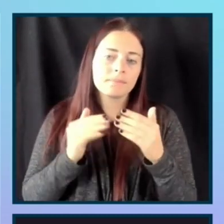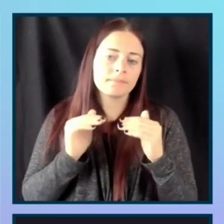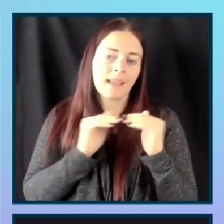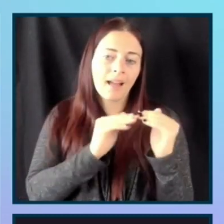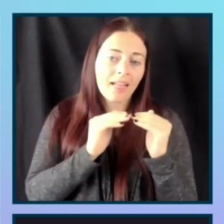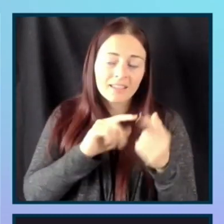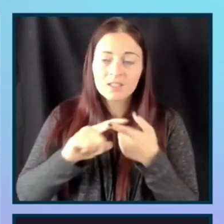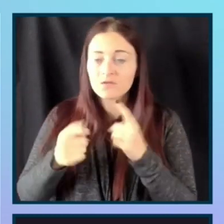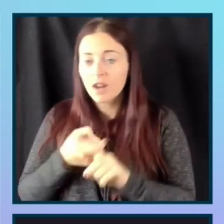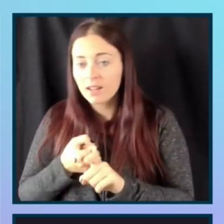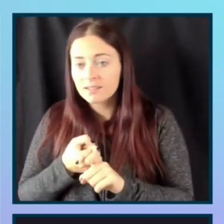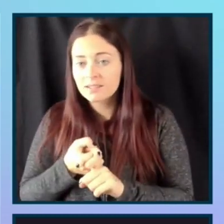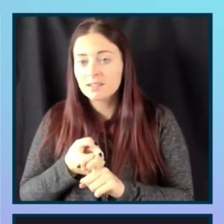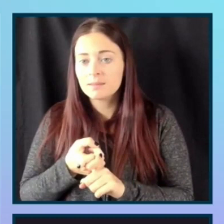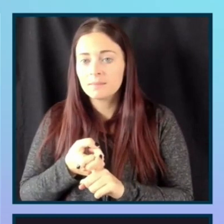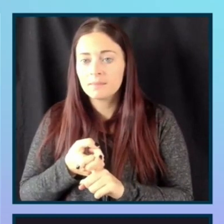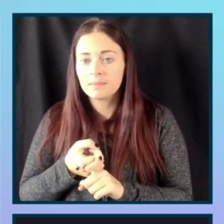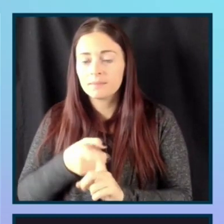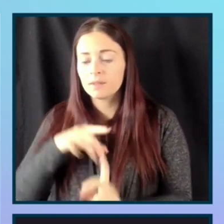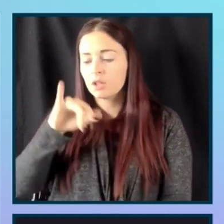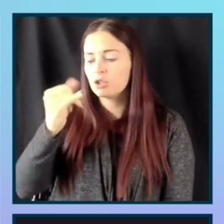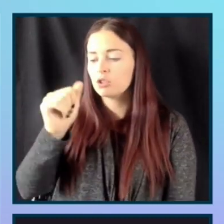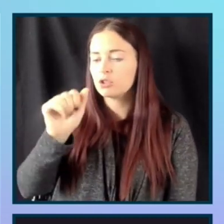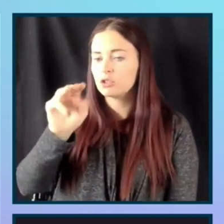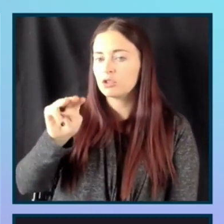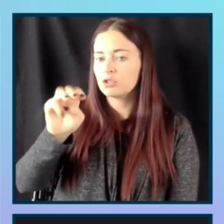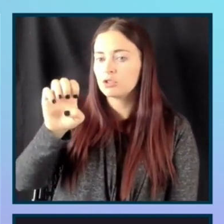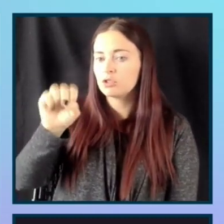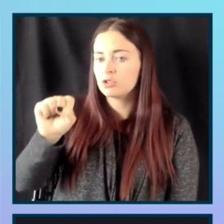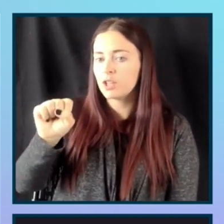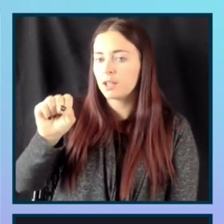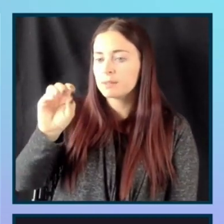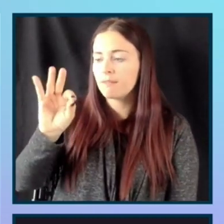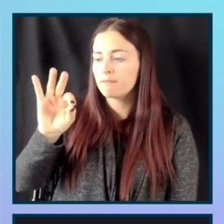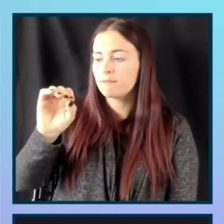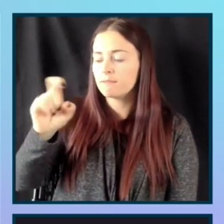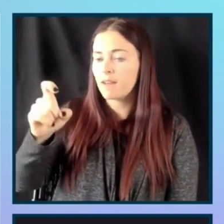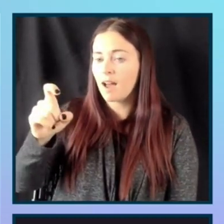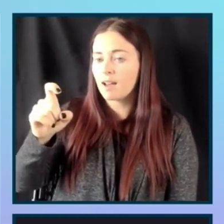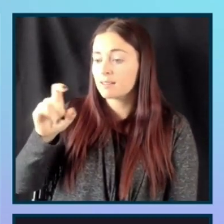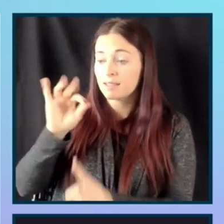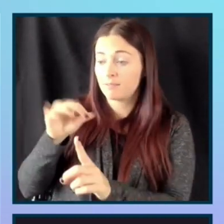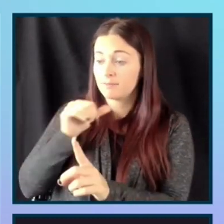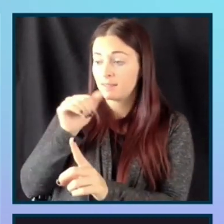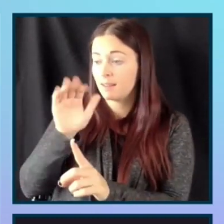My colleague and friend, James Fox, without whom I wouldn't have had half of the experiences